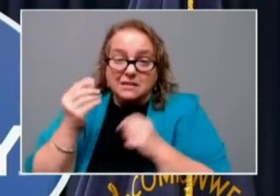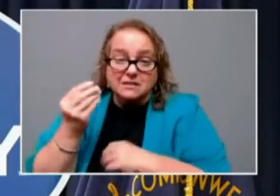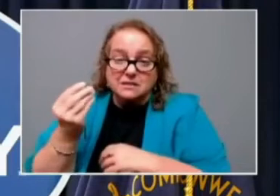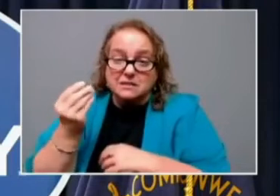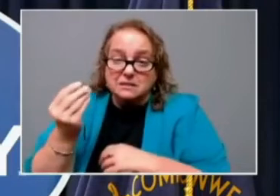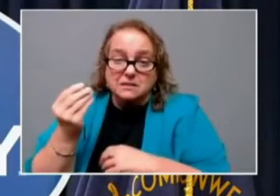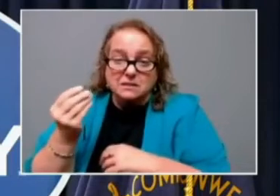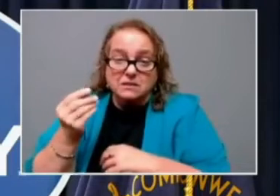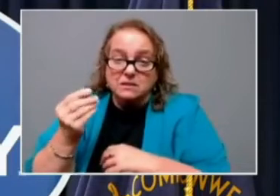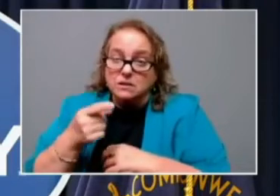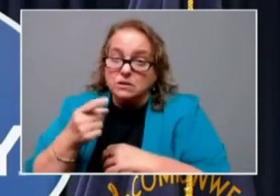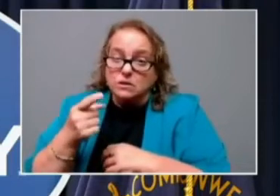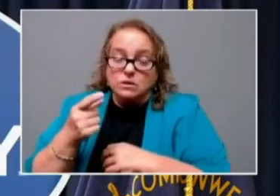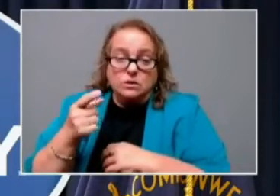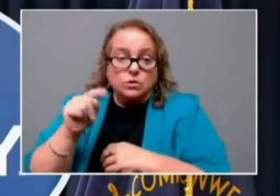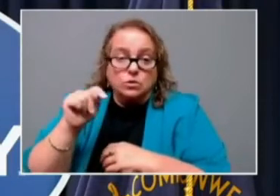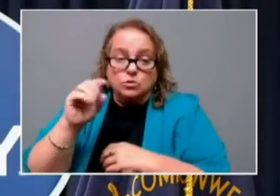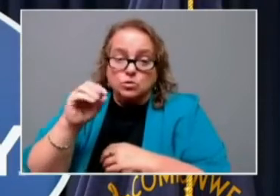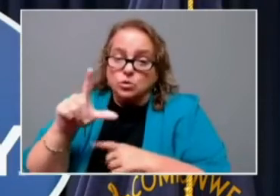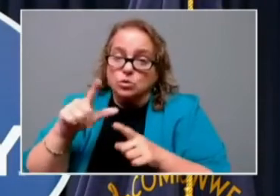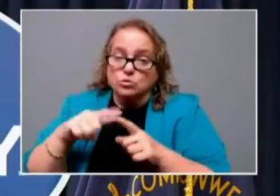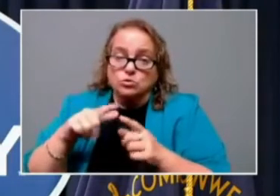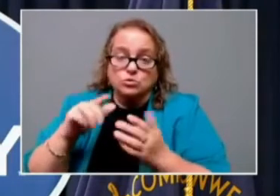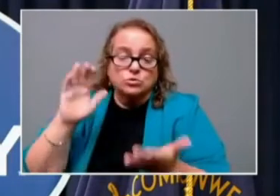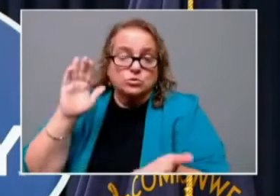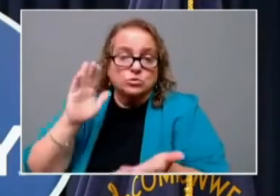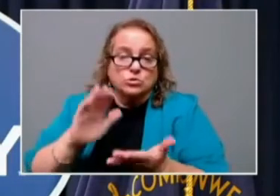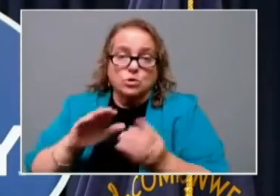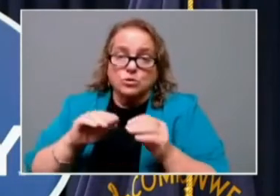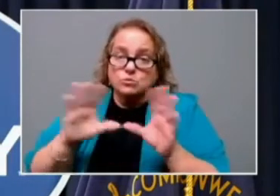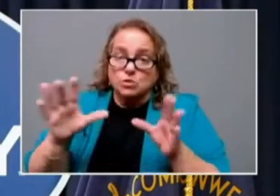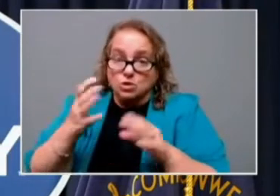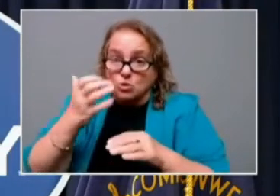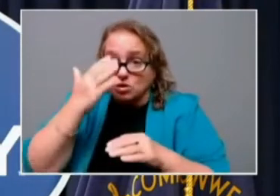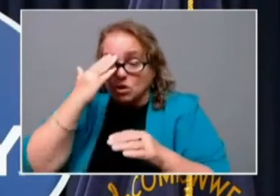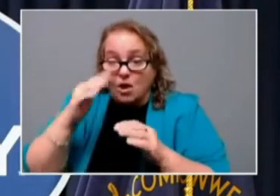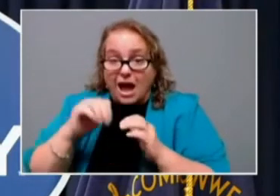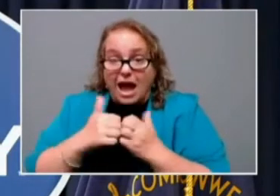slow the spread. You want to know how there will be a bed available for you